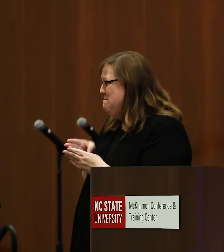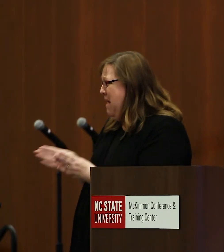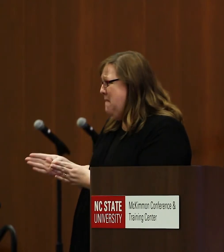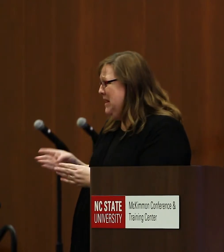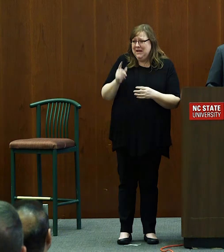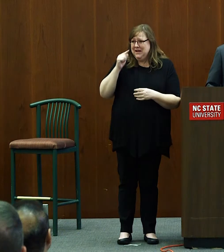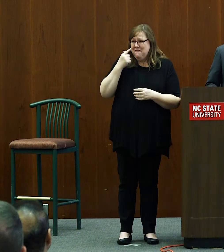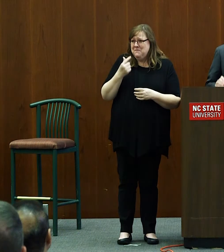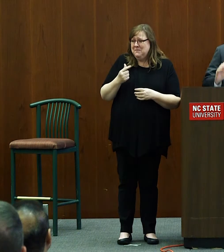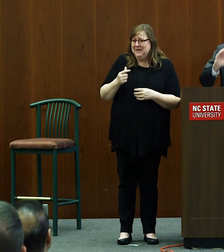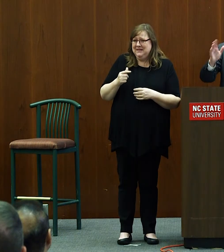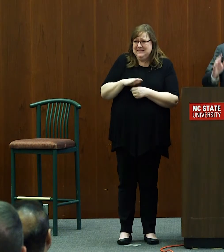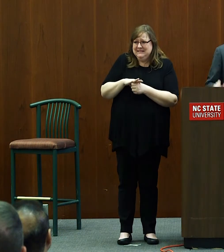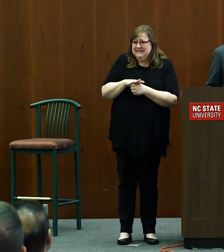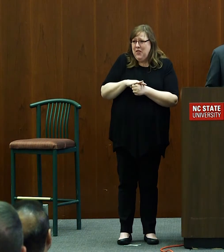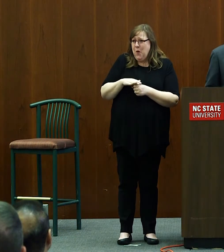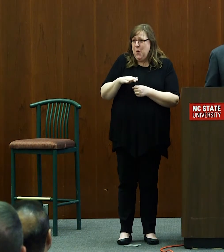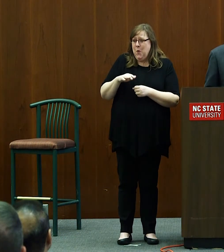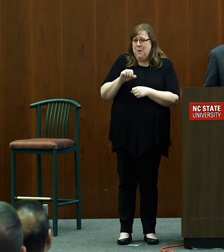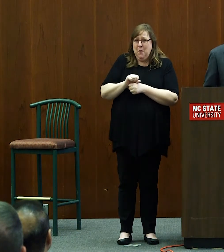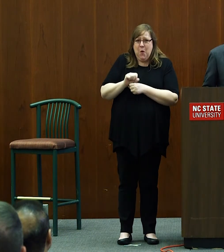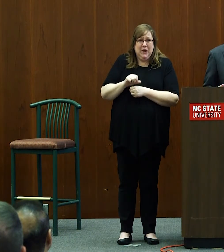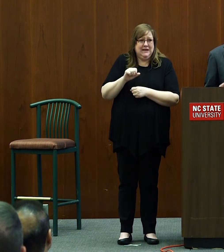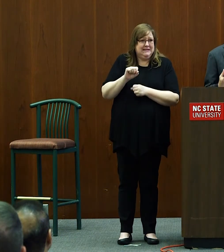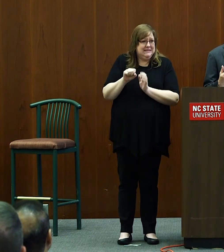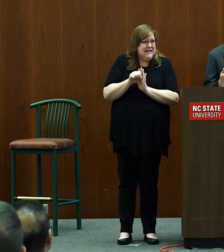You could be making more money in the private sector. But you have